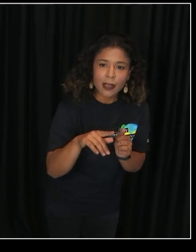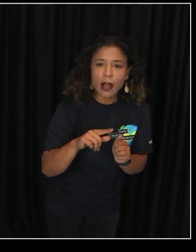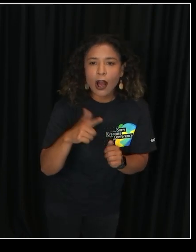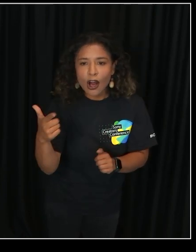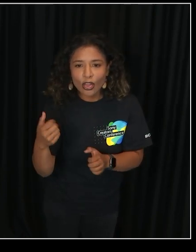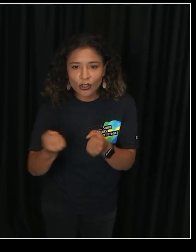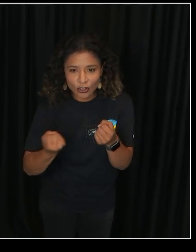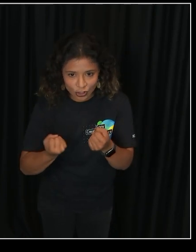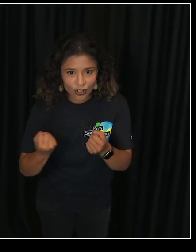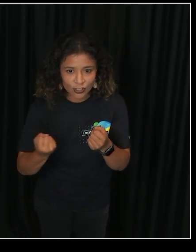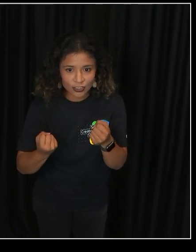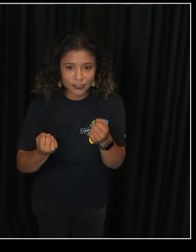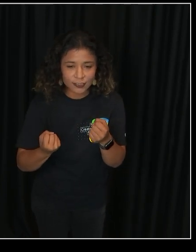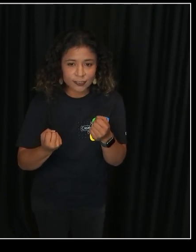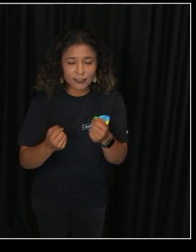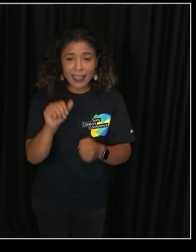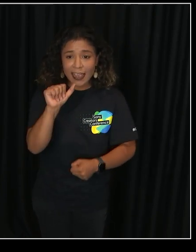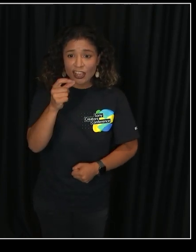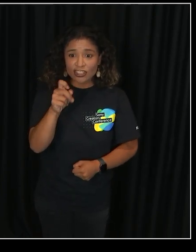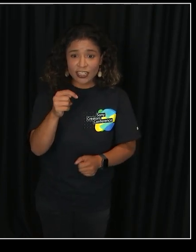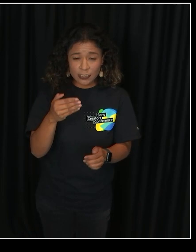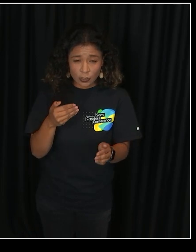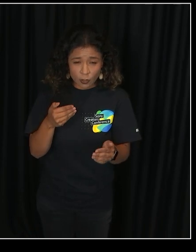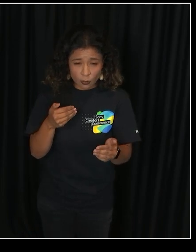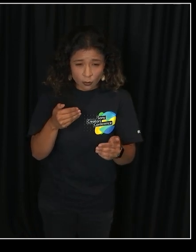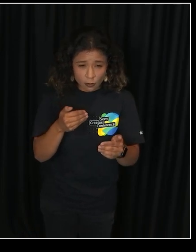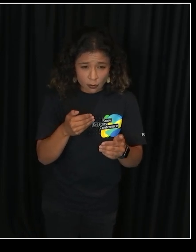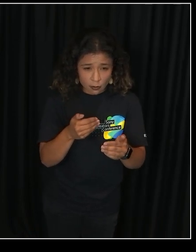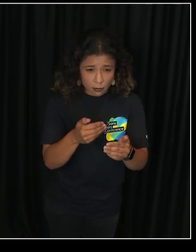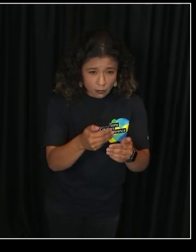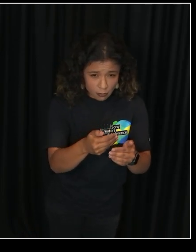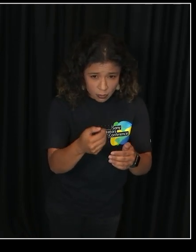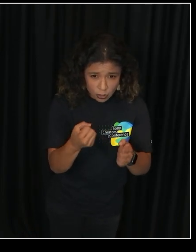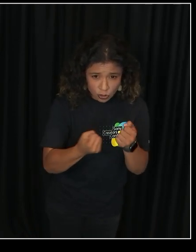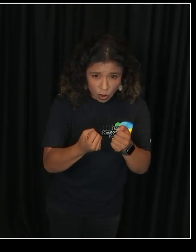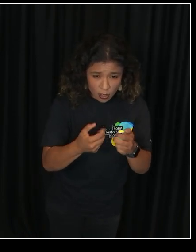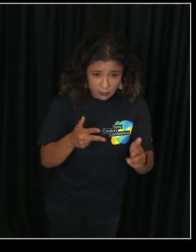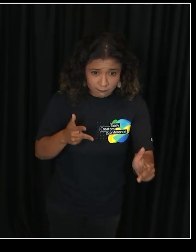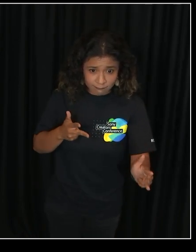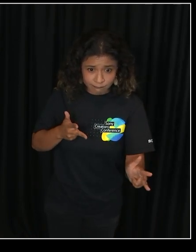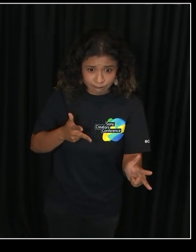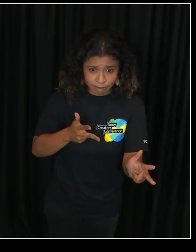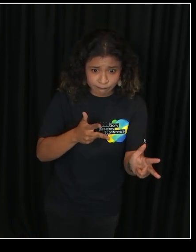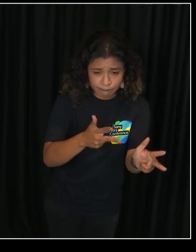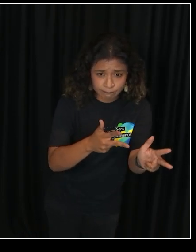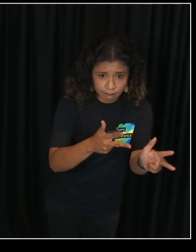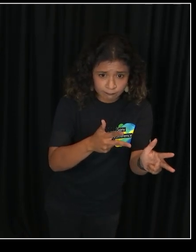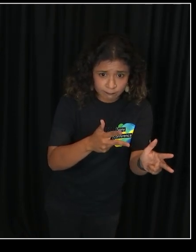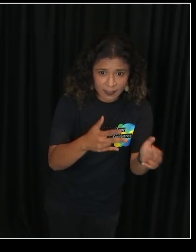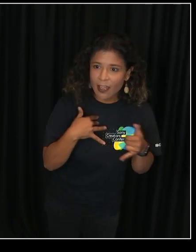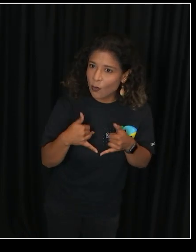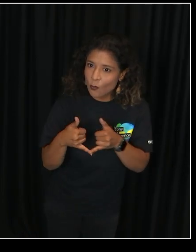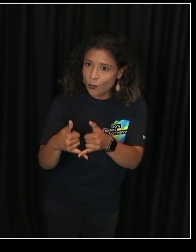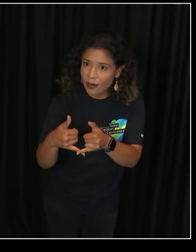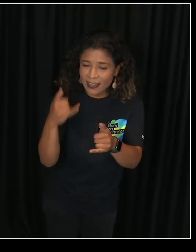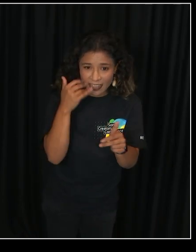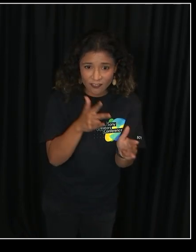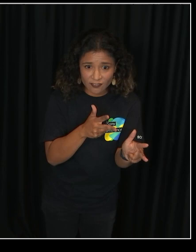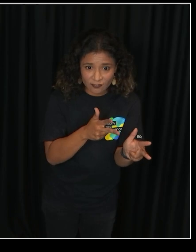When the agent gets closer to a car in front of it, it gets a bonus. And if it starts to fall back from the car in front of it,